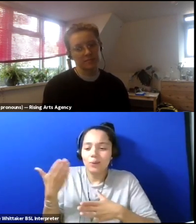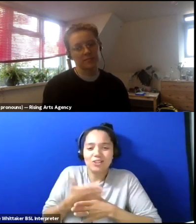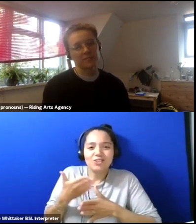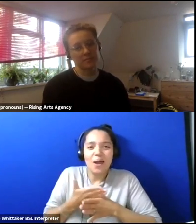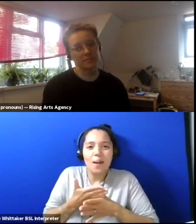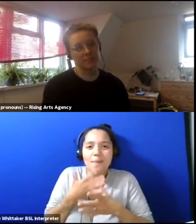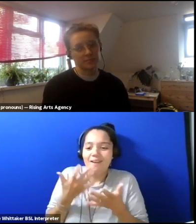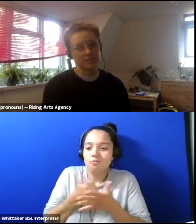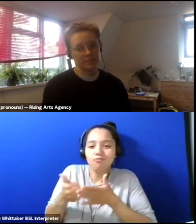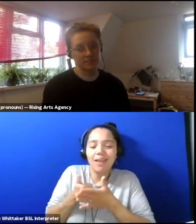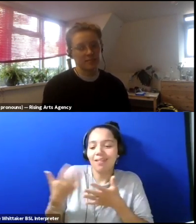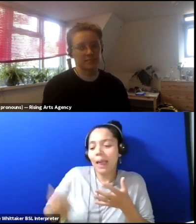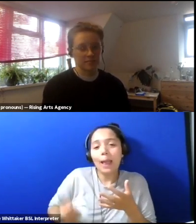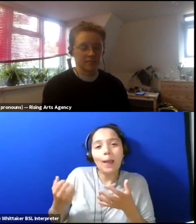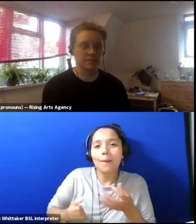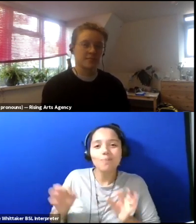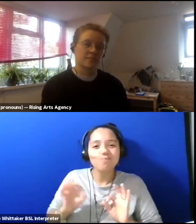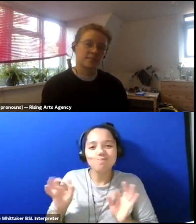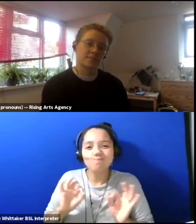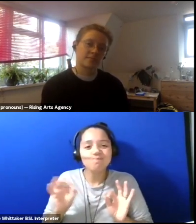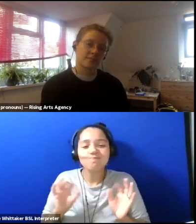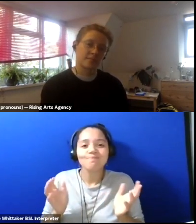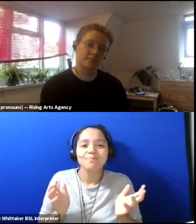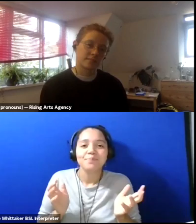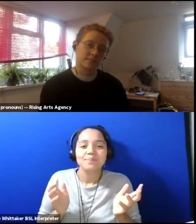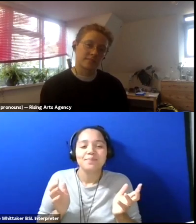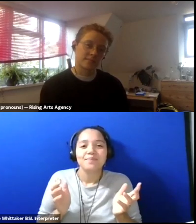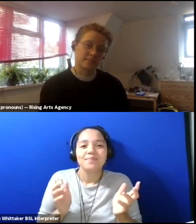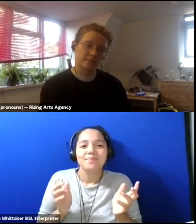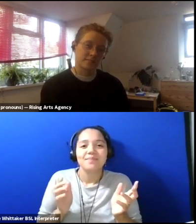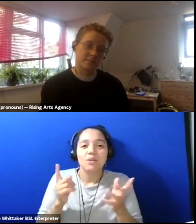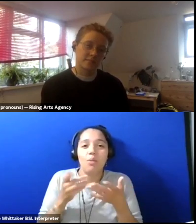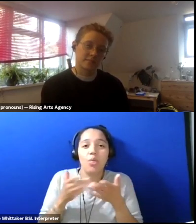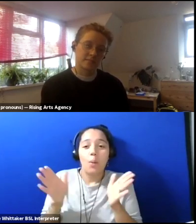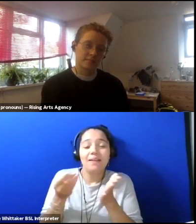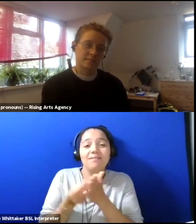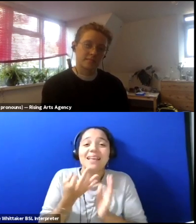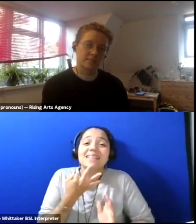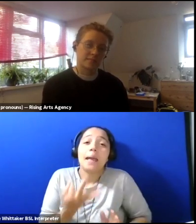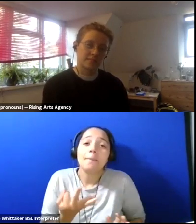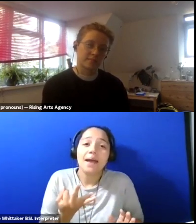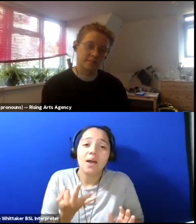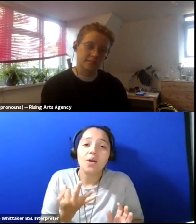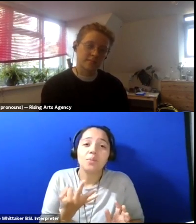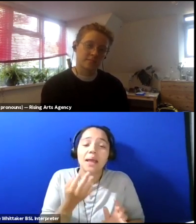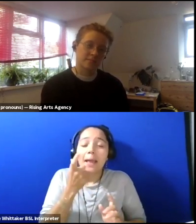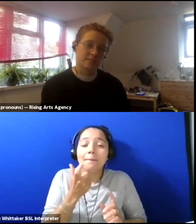they don't have regular income at all. And the opening fee is £8, which can be too much for people.